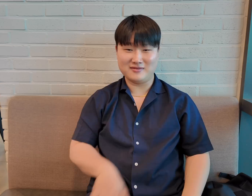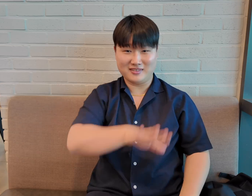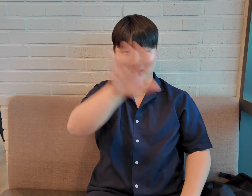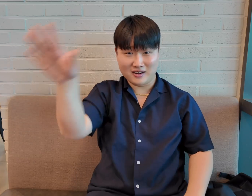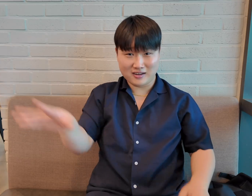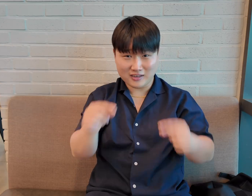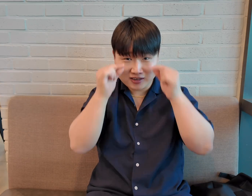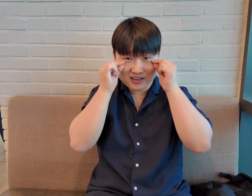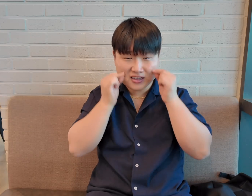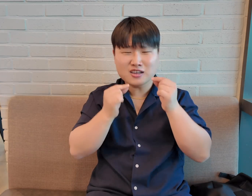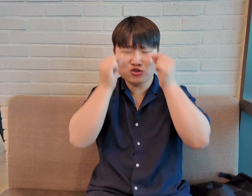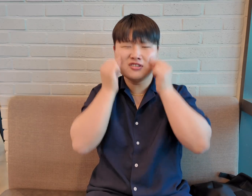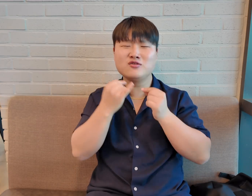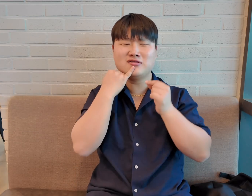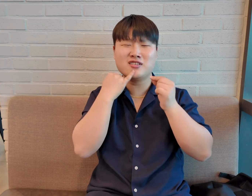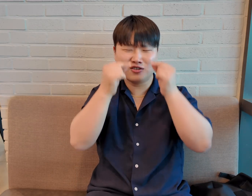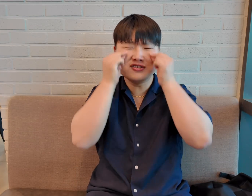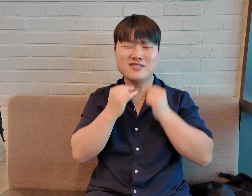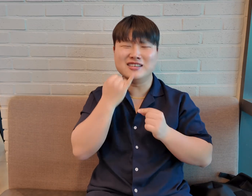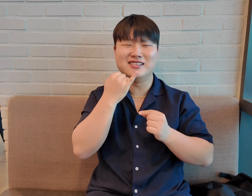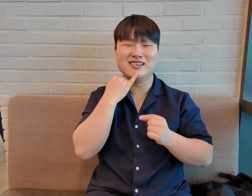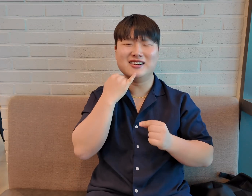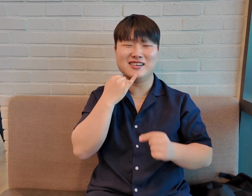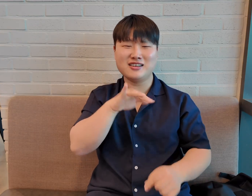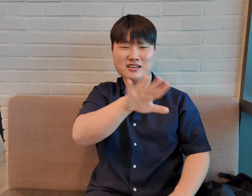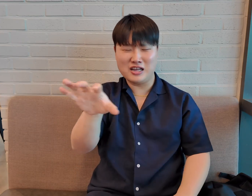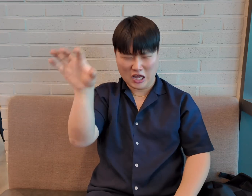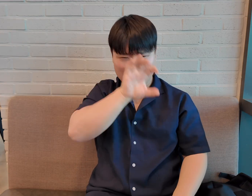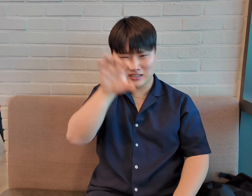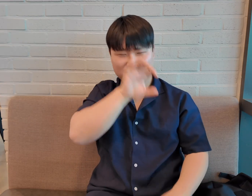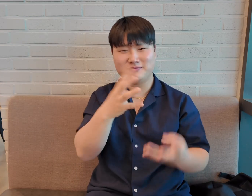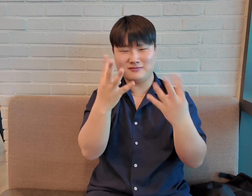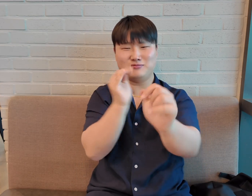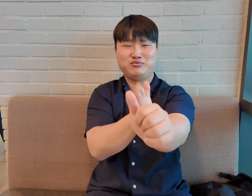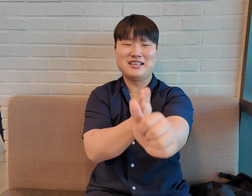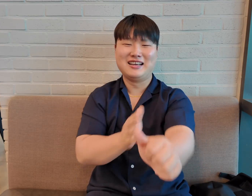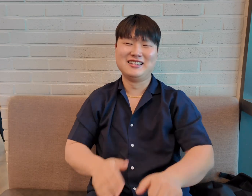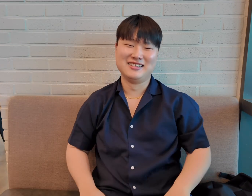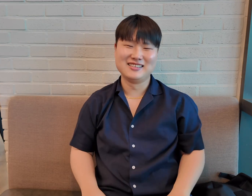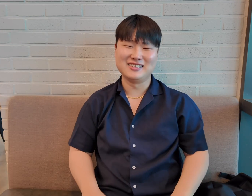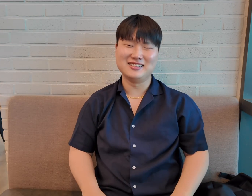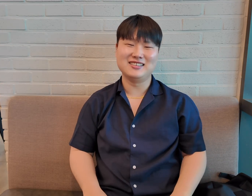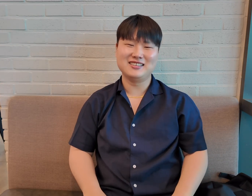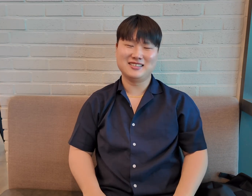It's okay for students to cry. Please practice hard!